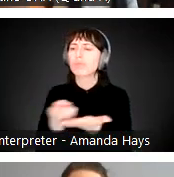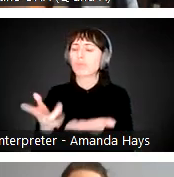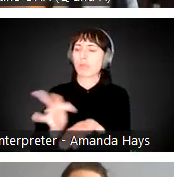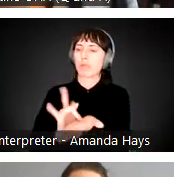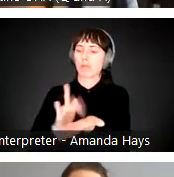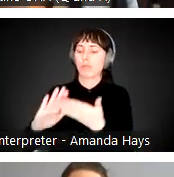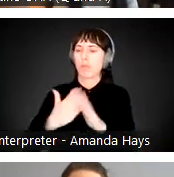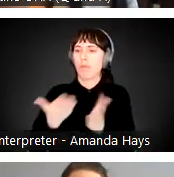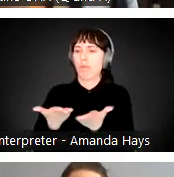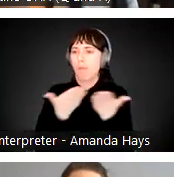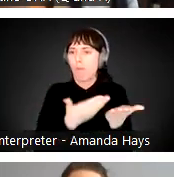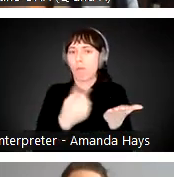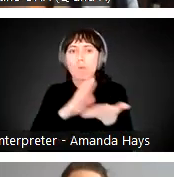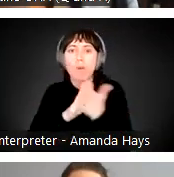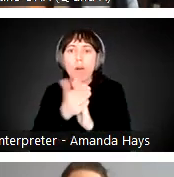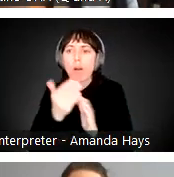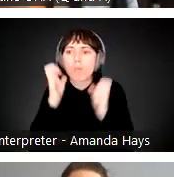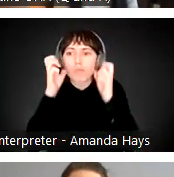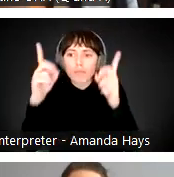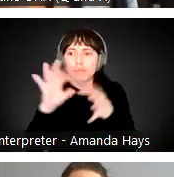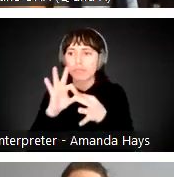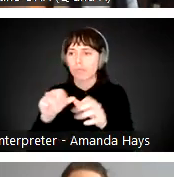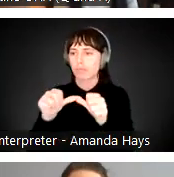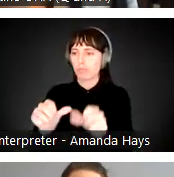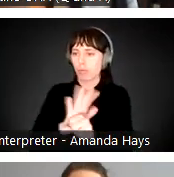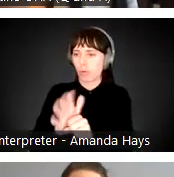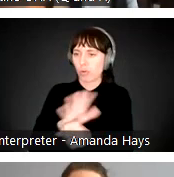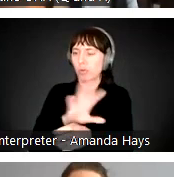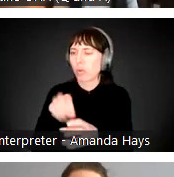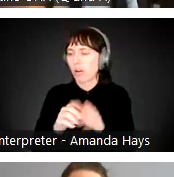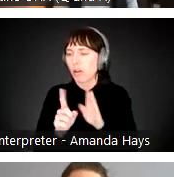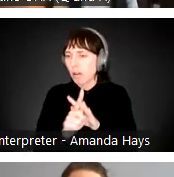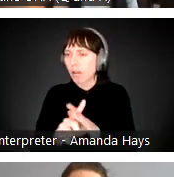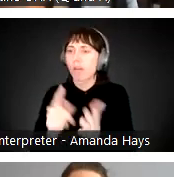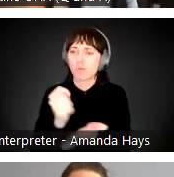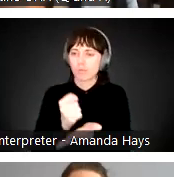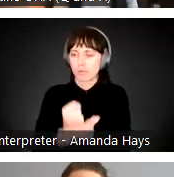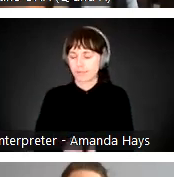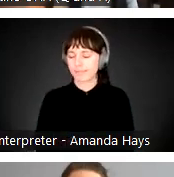informed about Long COVID, including